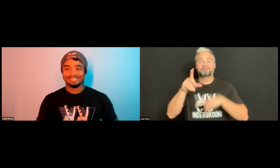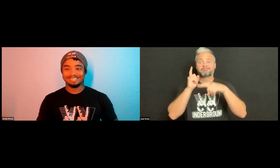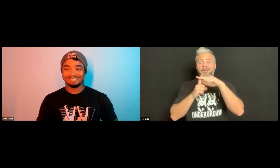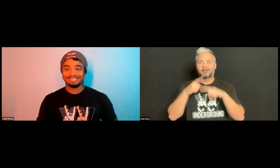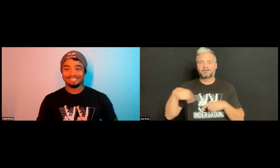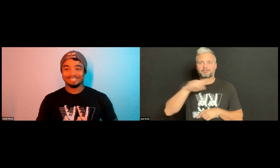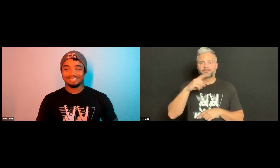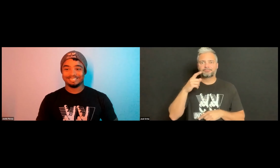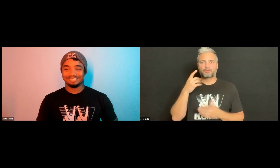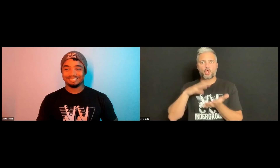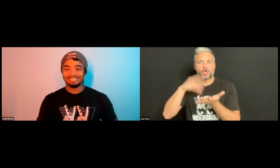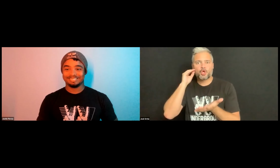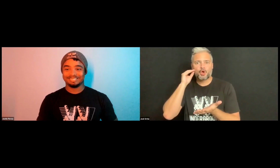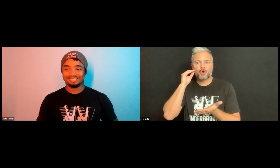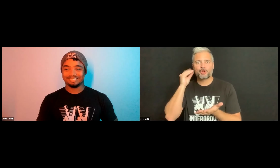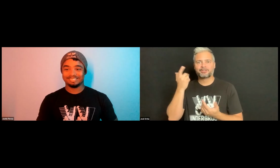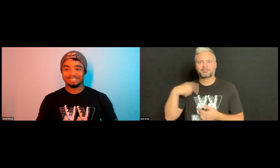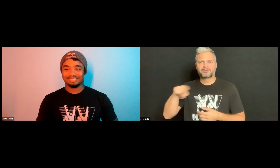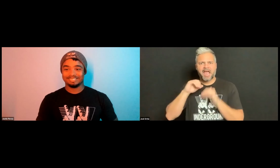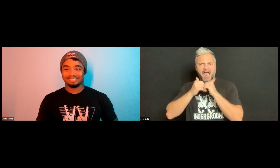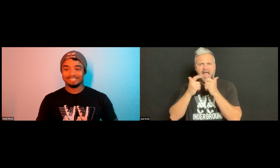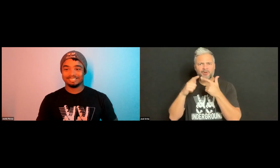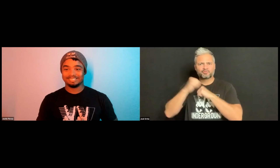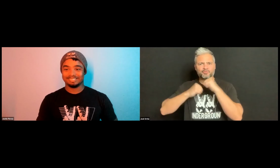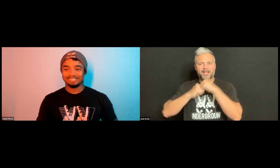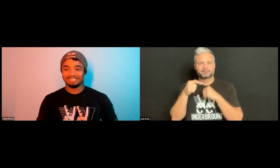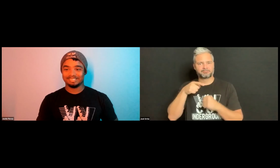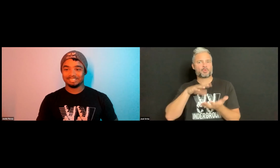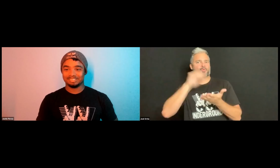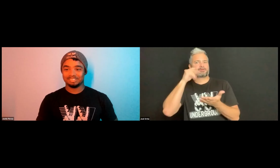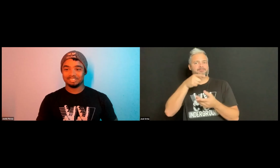I've enjoyed this entire year of creating with them, and learning from one another.